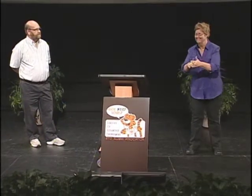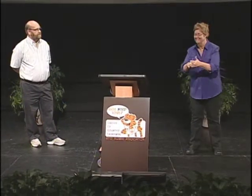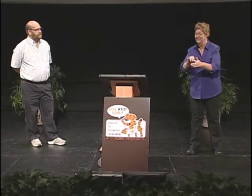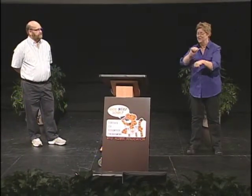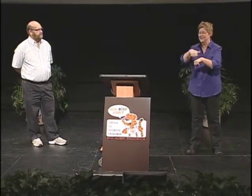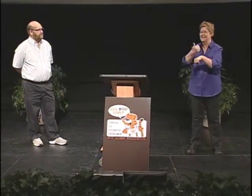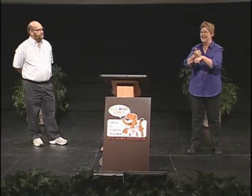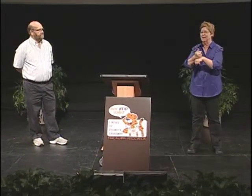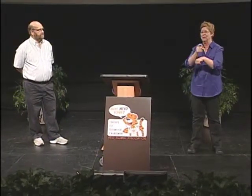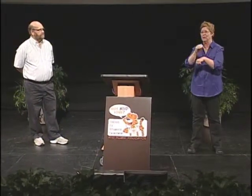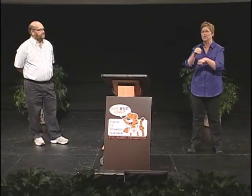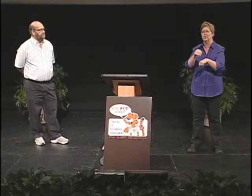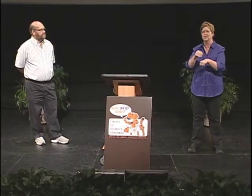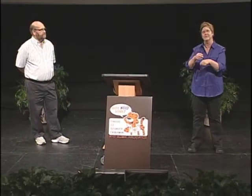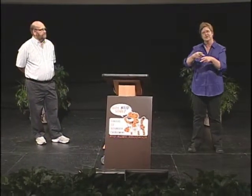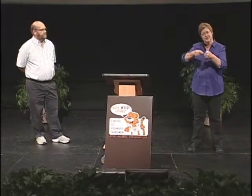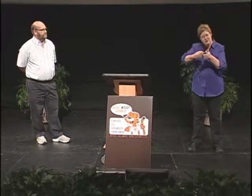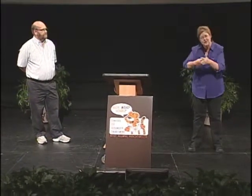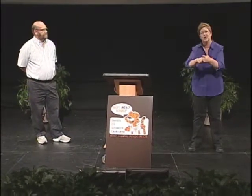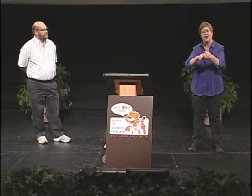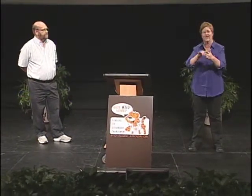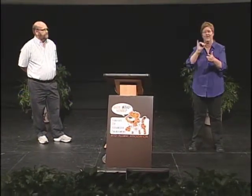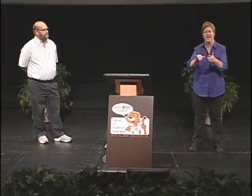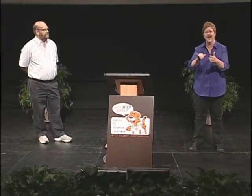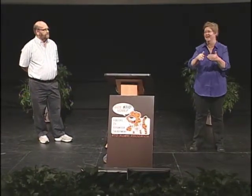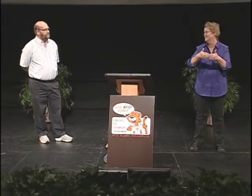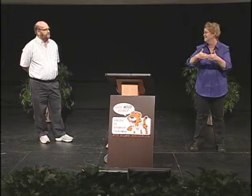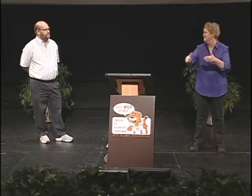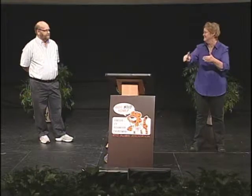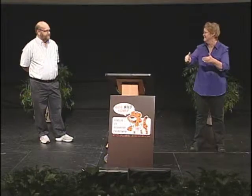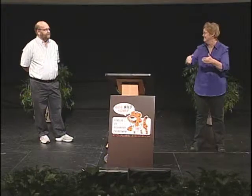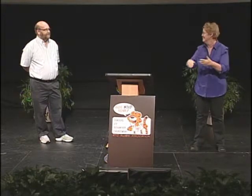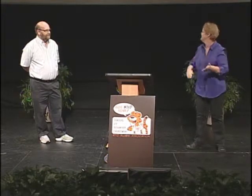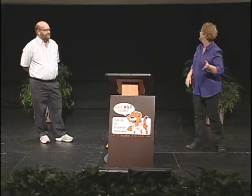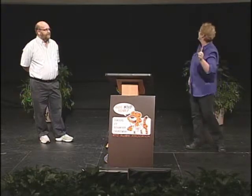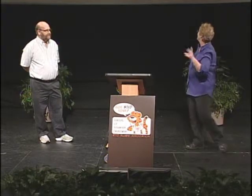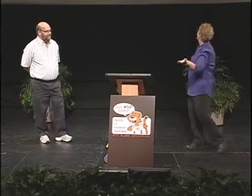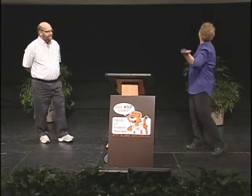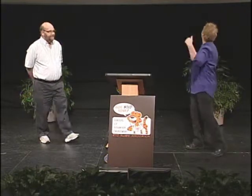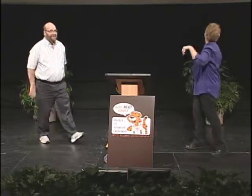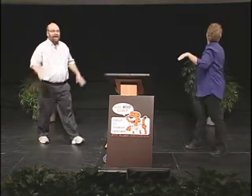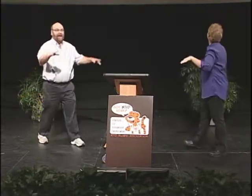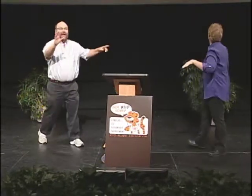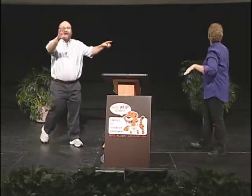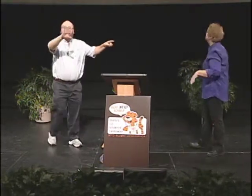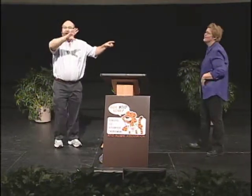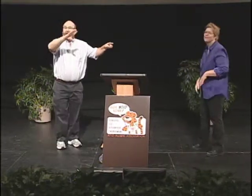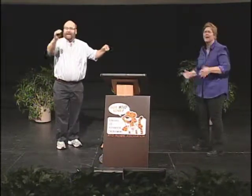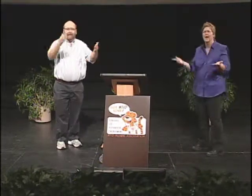So as a result of that, we're starting to look more into trying to capture that information, that history.